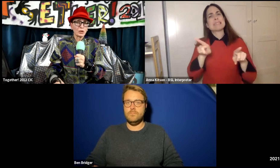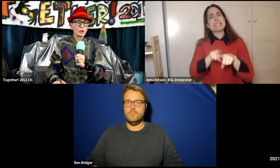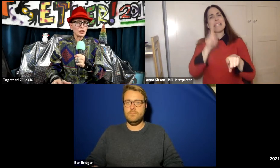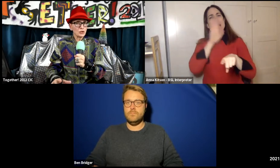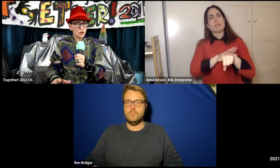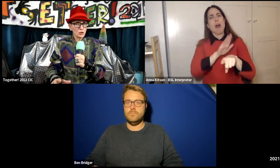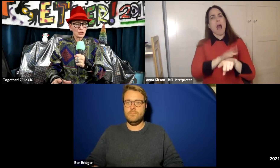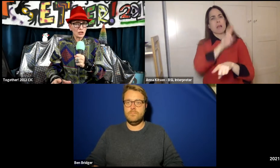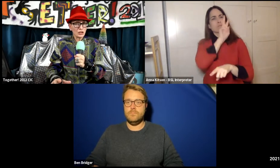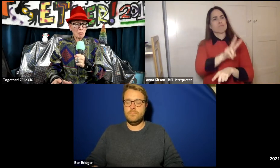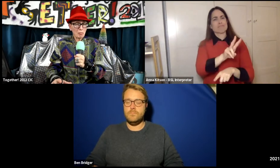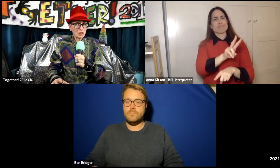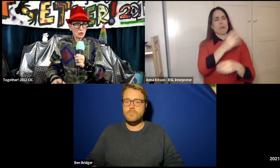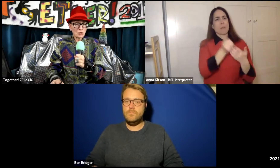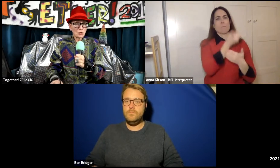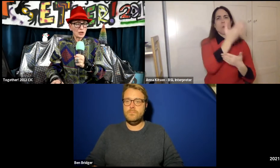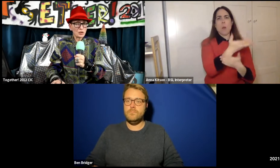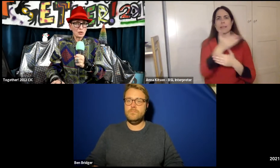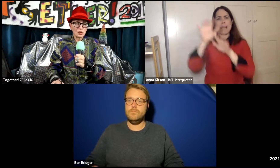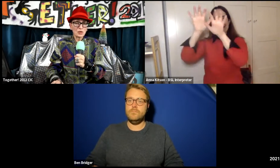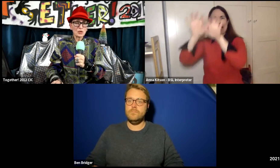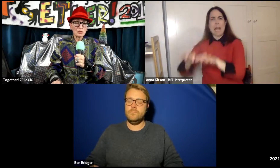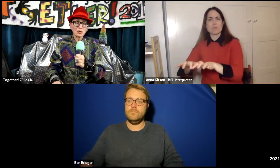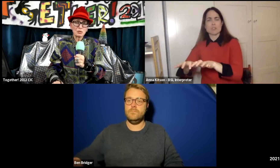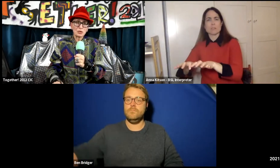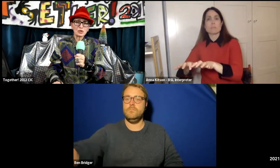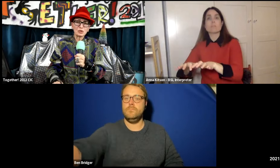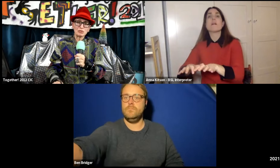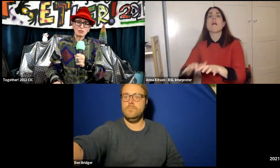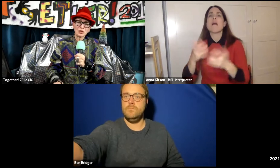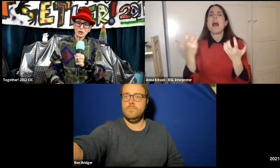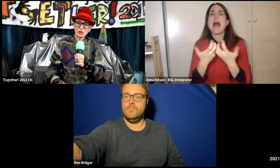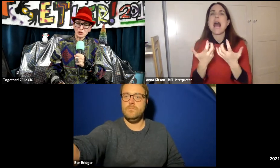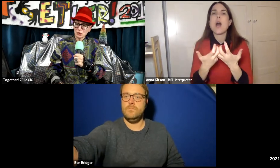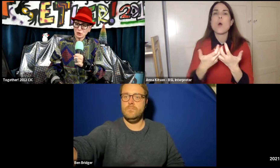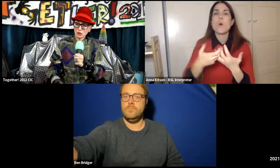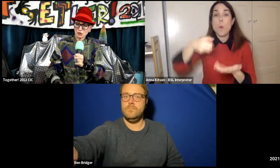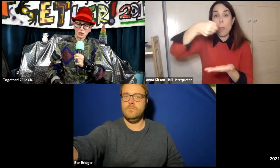button, usually but not always with Zoom on the bottom right hand corner of the